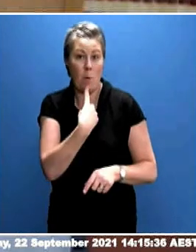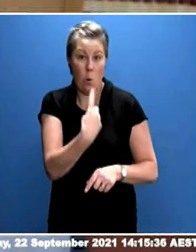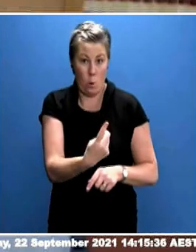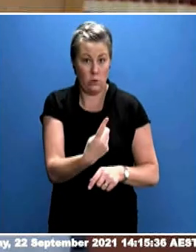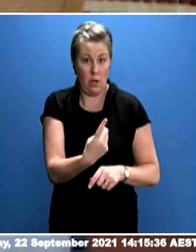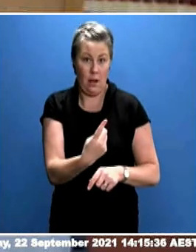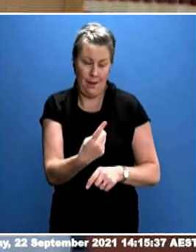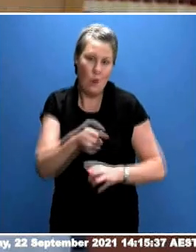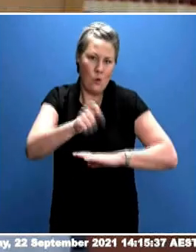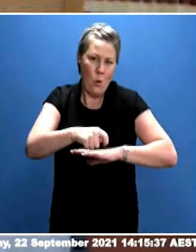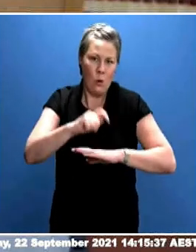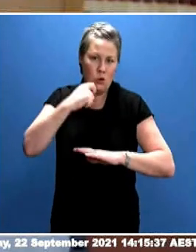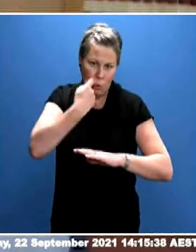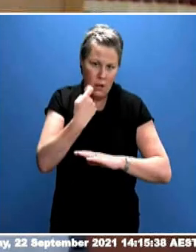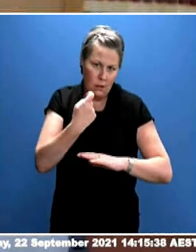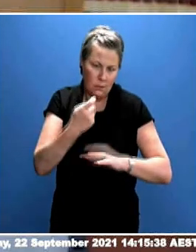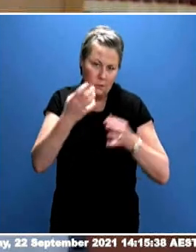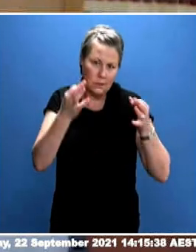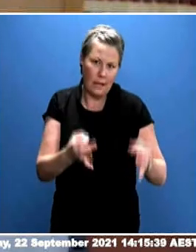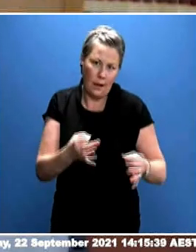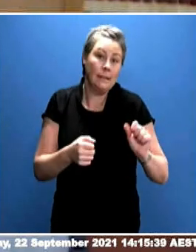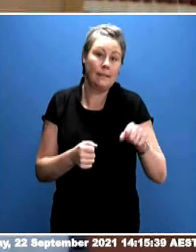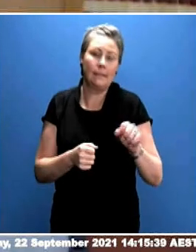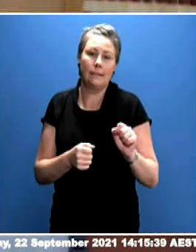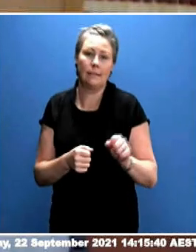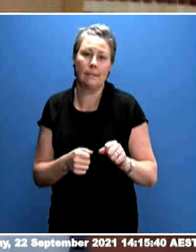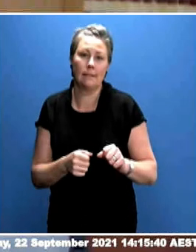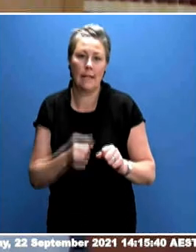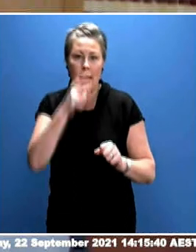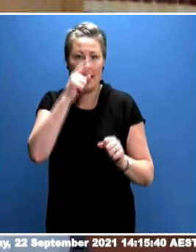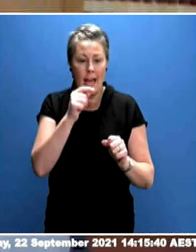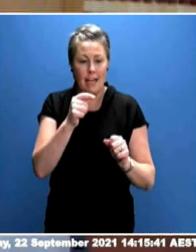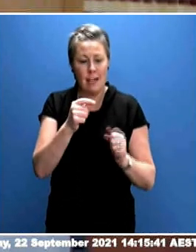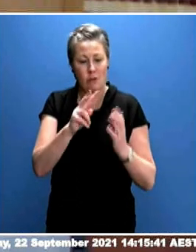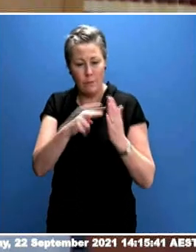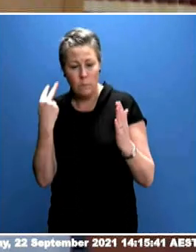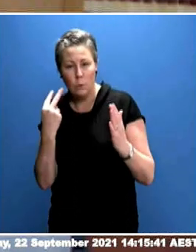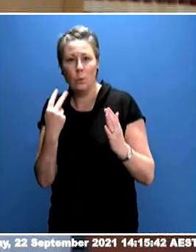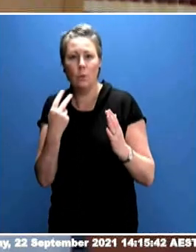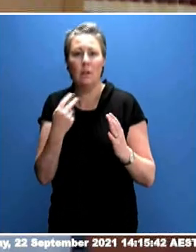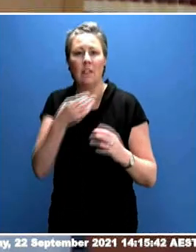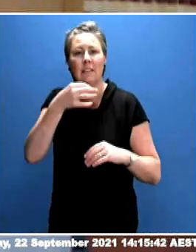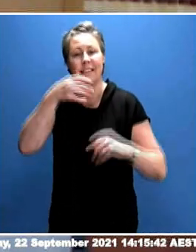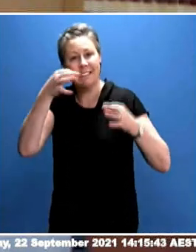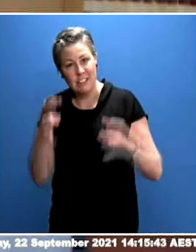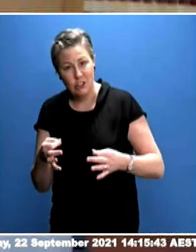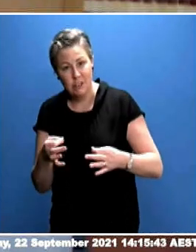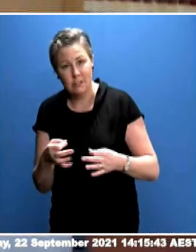The tribunal, yes, sorry. The courts are able to review interim decisions, and mostly they agree with